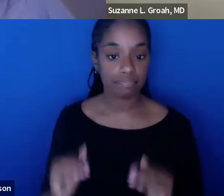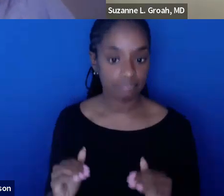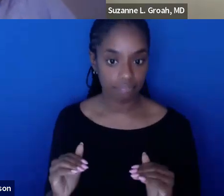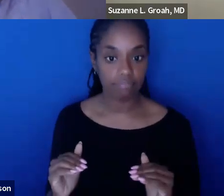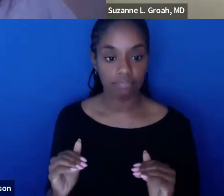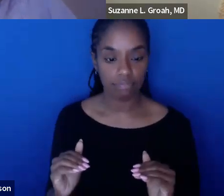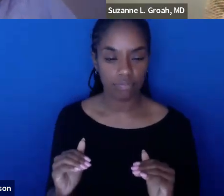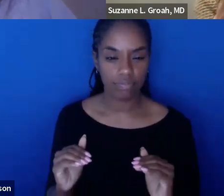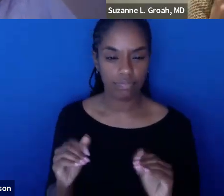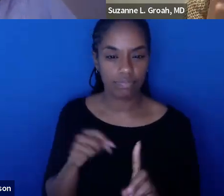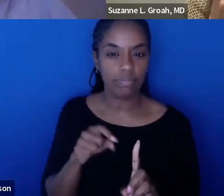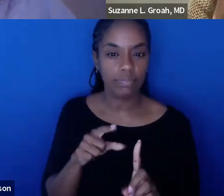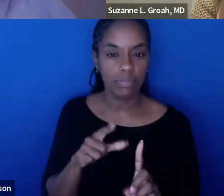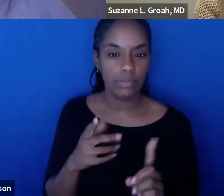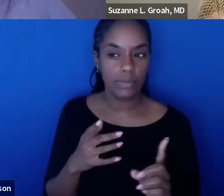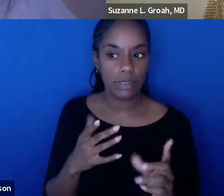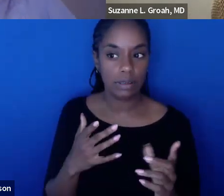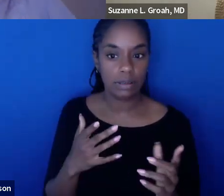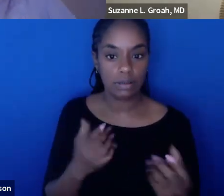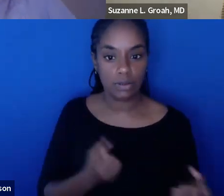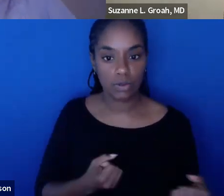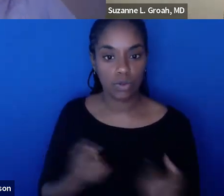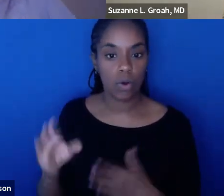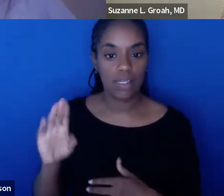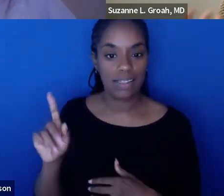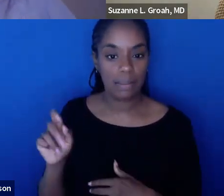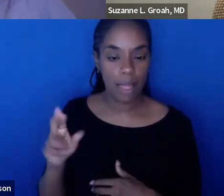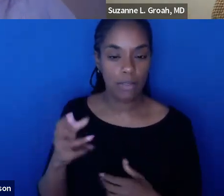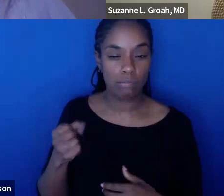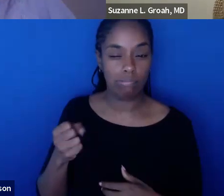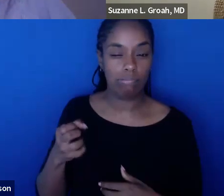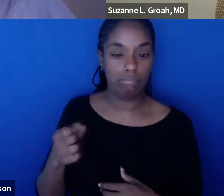going to the bladder that's causing it to be so spastic and twitchy. So it's really for relaxation.